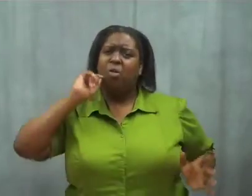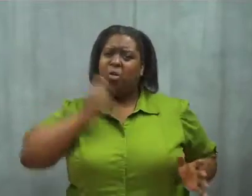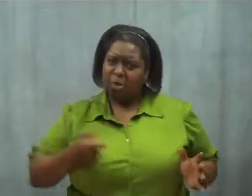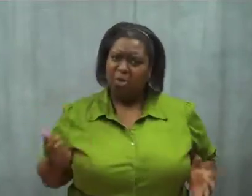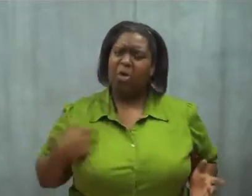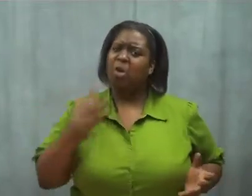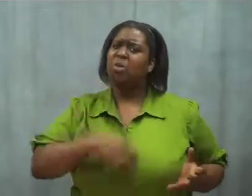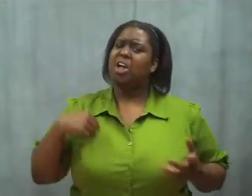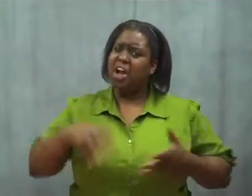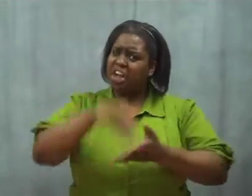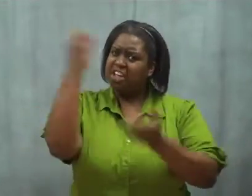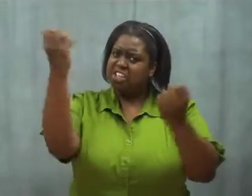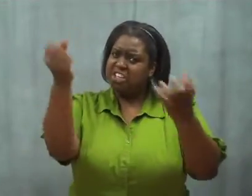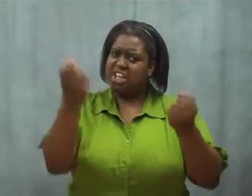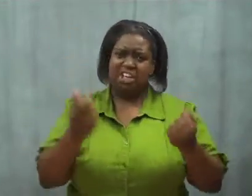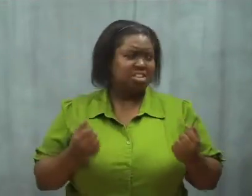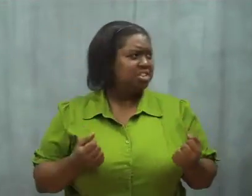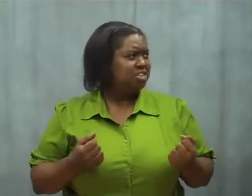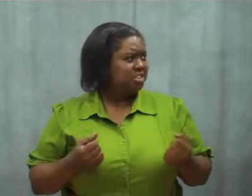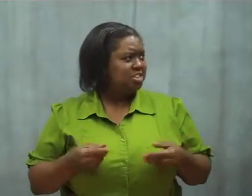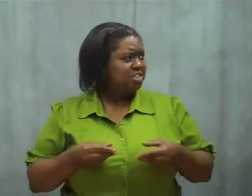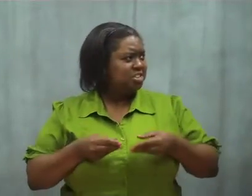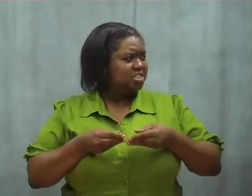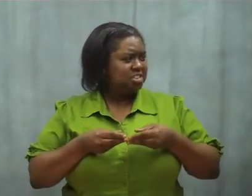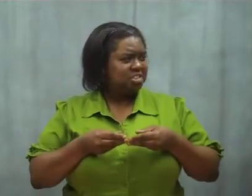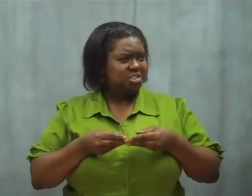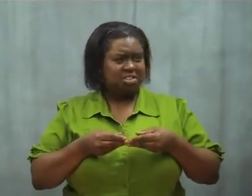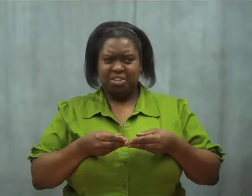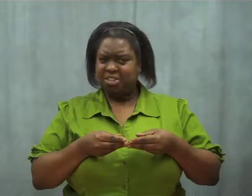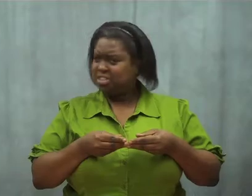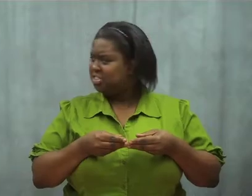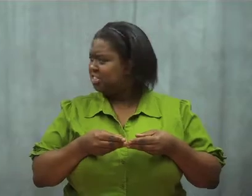She said, "That's cool! I wish I could learn sign language!"